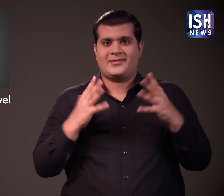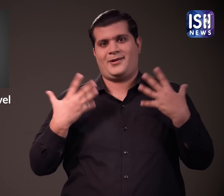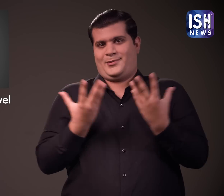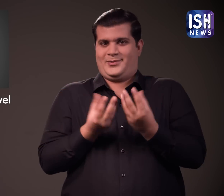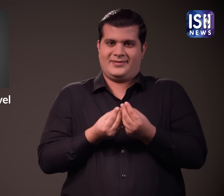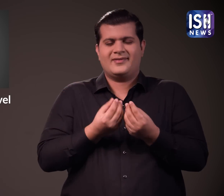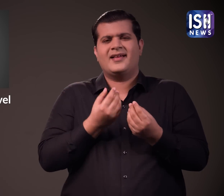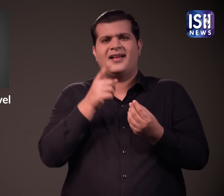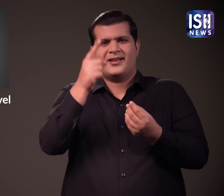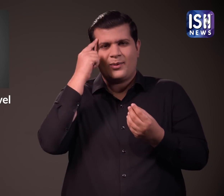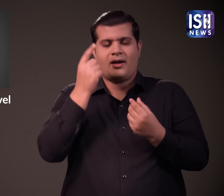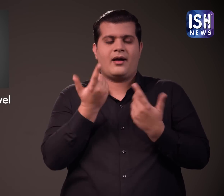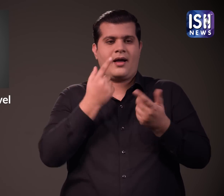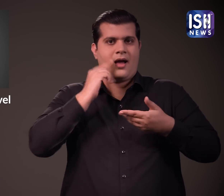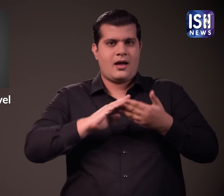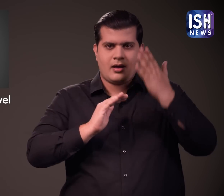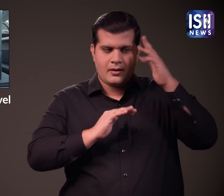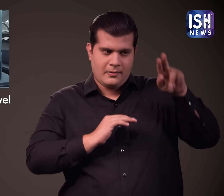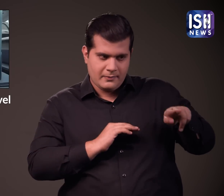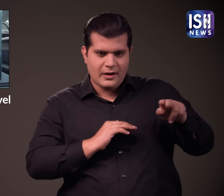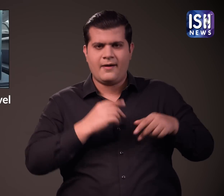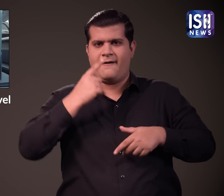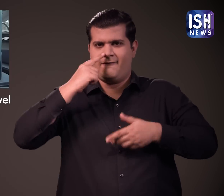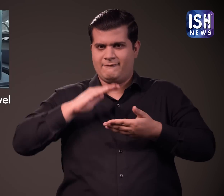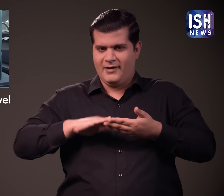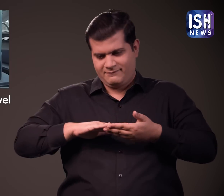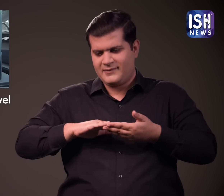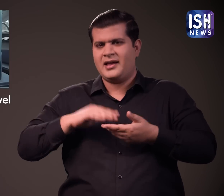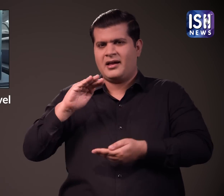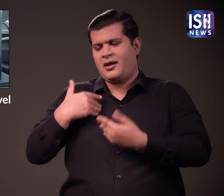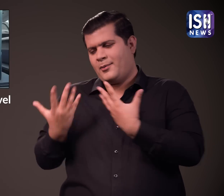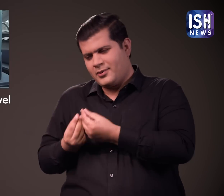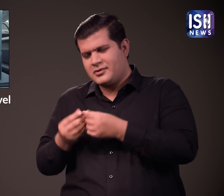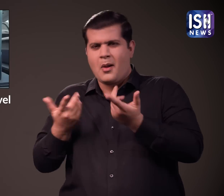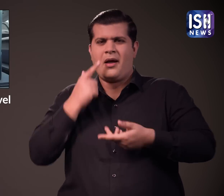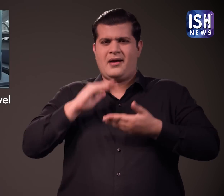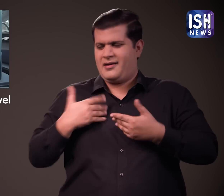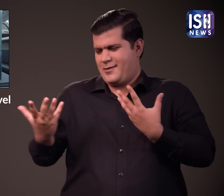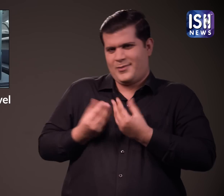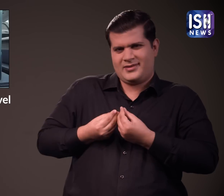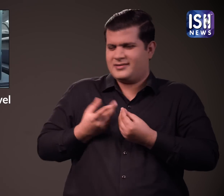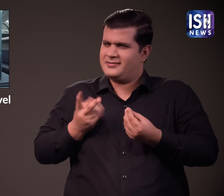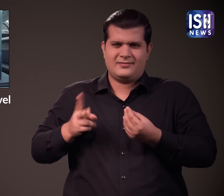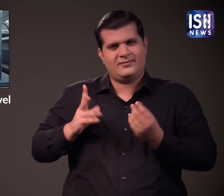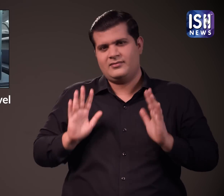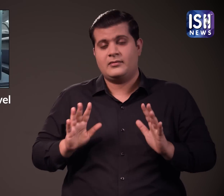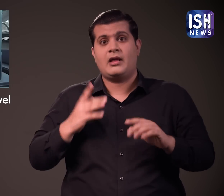Now for example a husband and wife have their respective confirmed berths on the train and the child shares a berth with them.